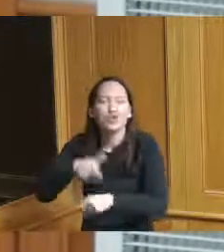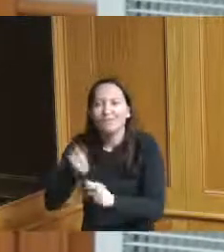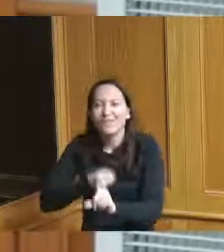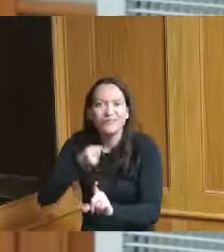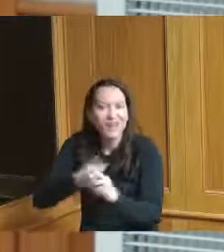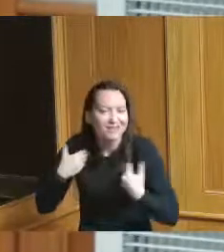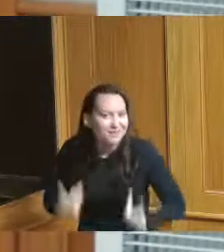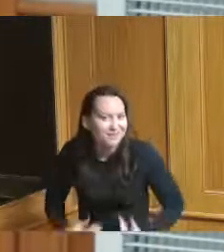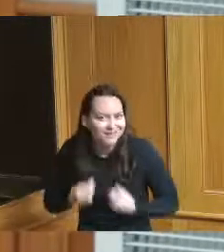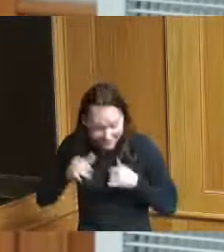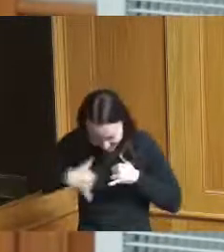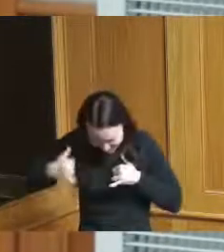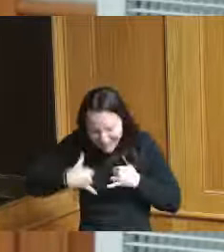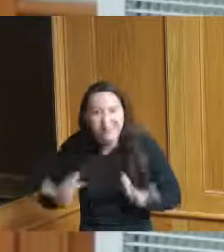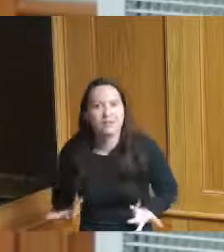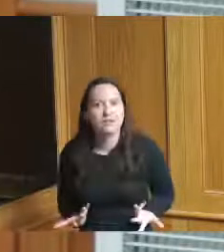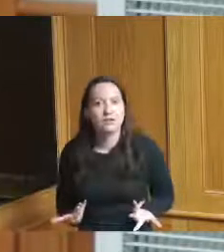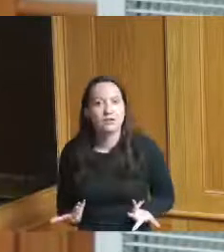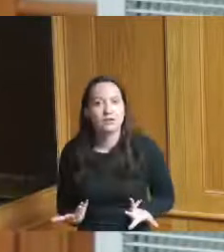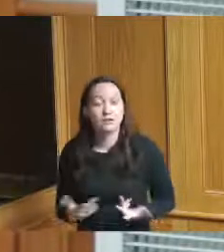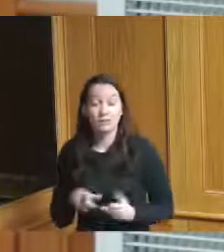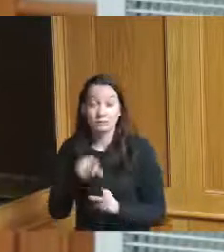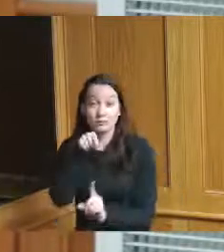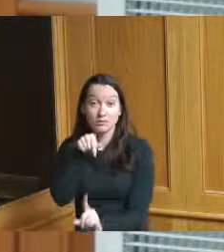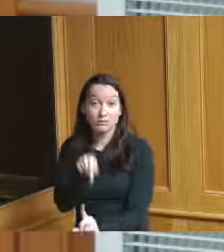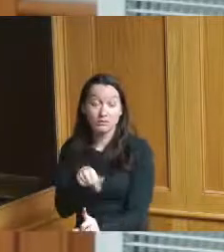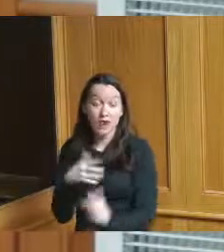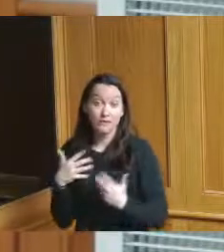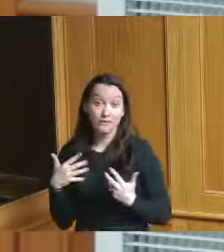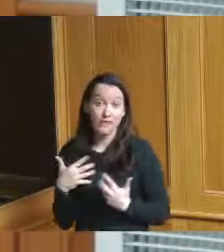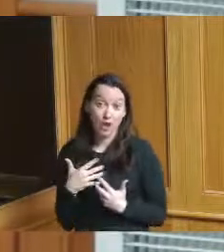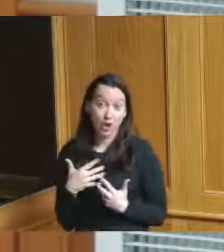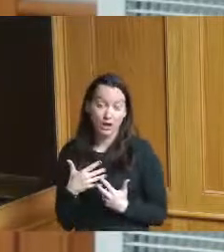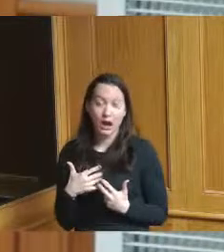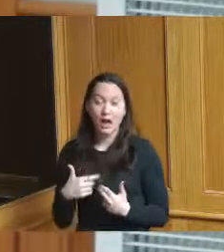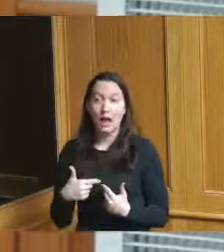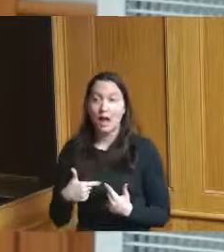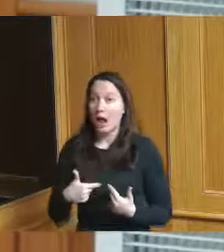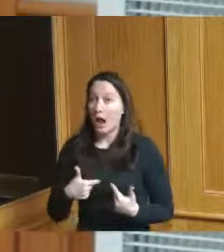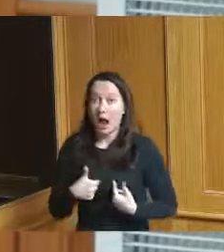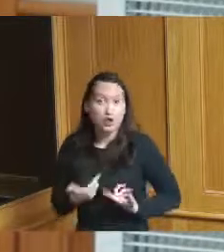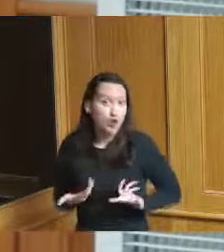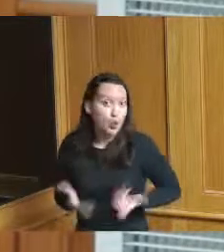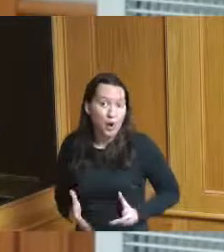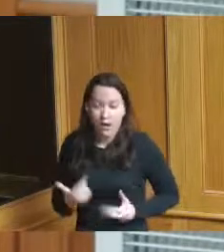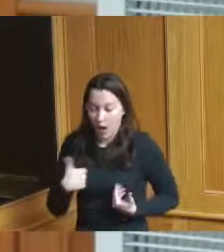you know it comes down to fear I don't want it I don't know what's going to do to me I